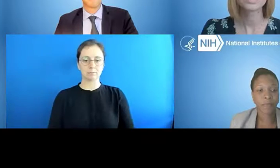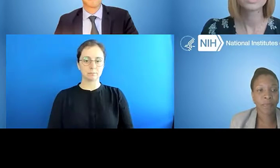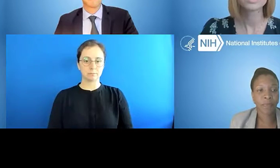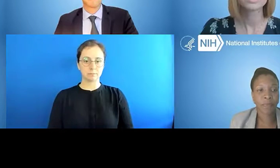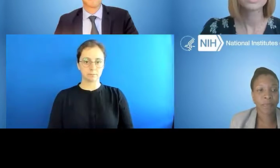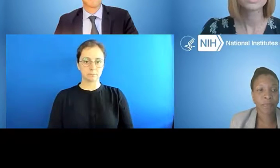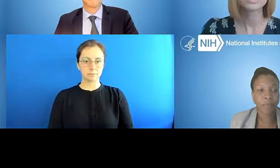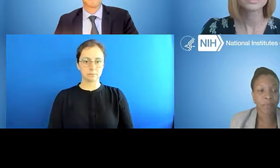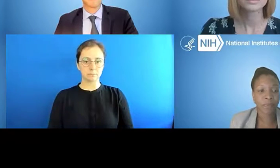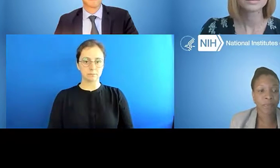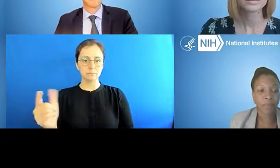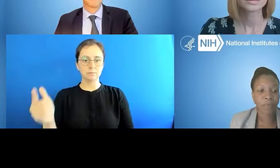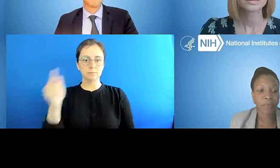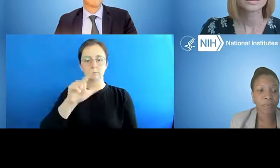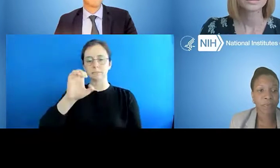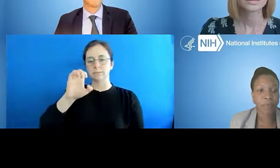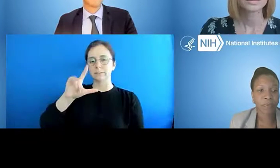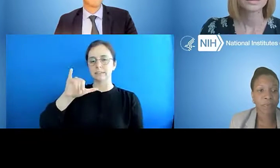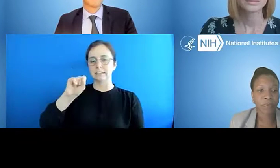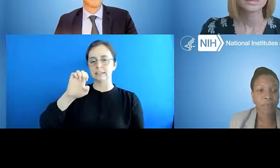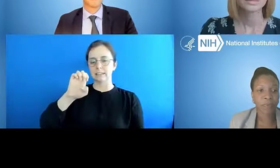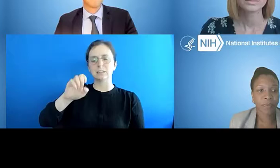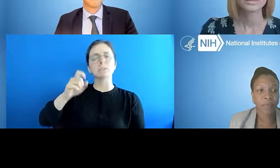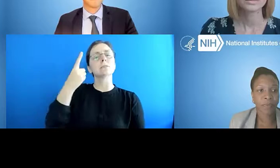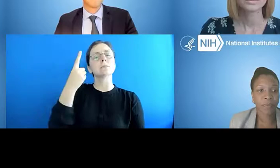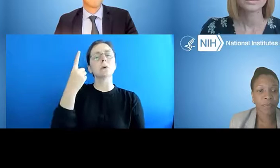Elyse Sullivan: Great. Thank you. One more question about funding,